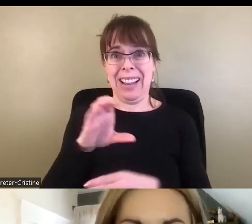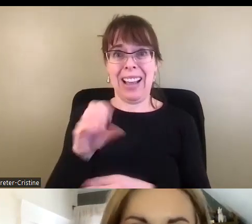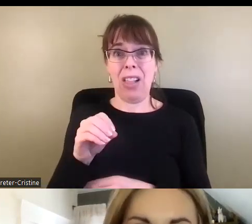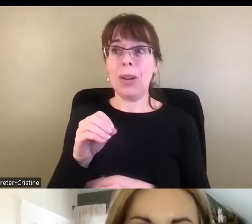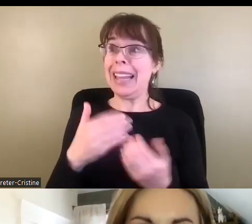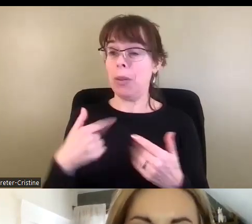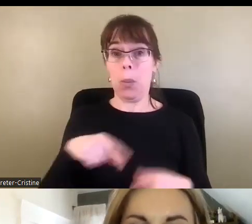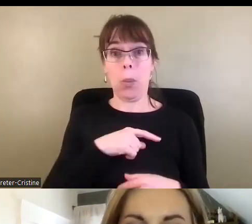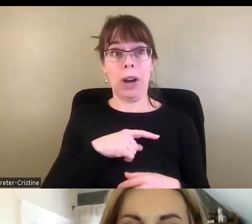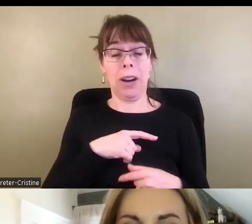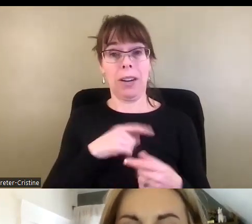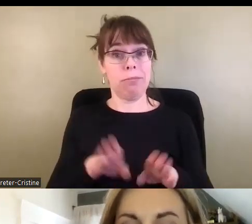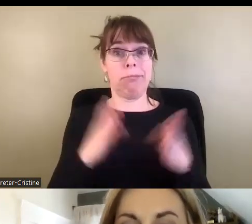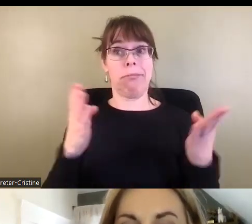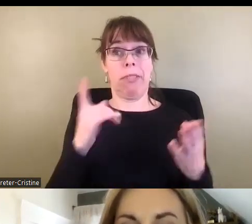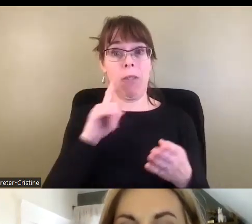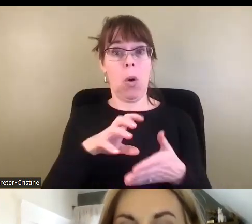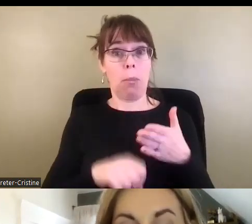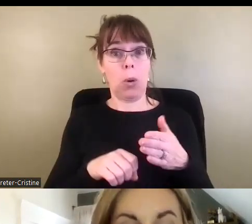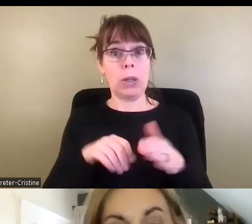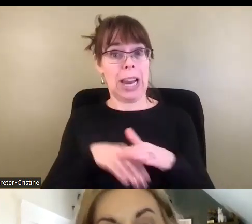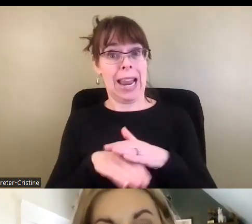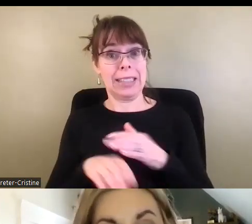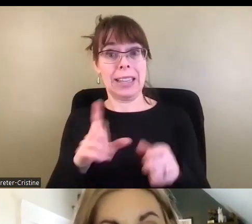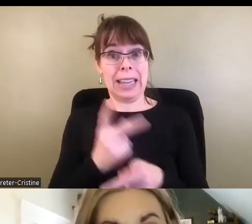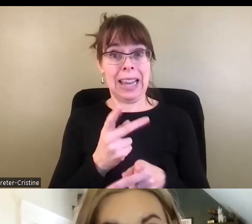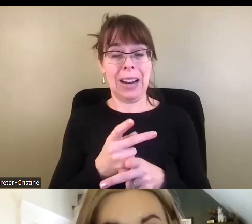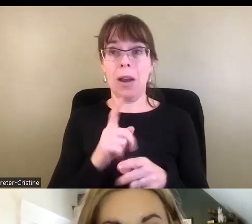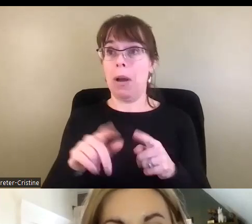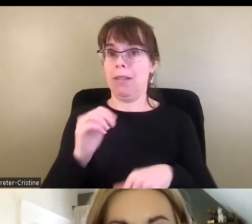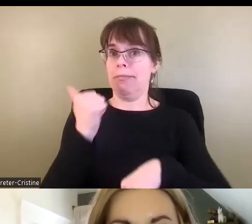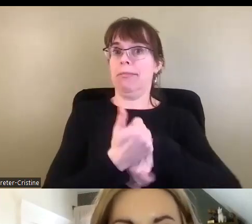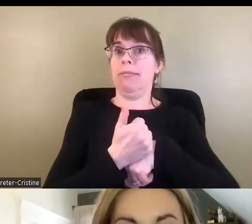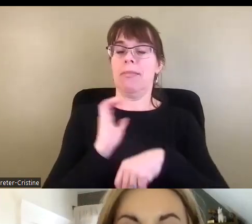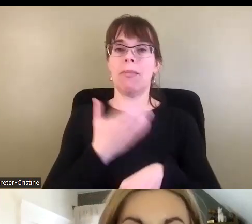friendly to abortion care and access, but we have it enshrined in our state statute now. If you